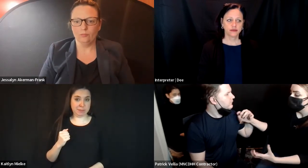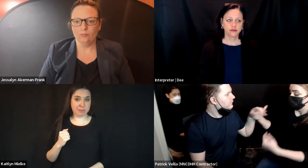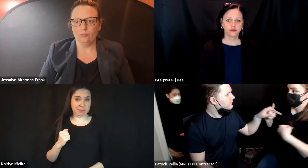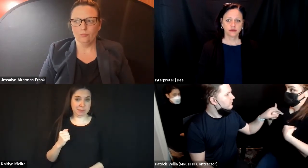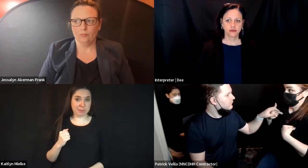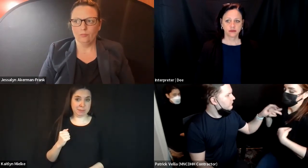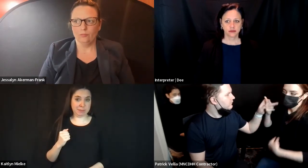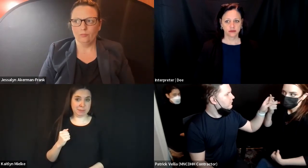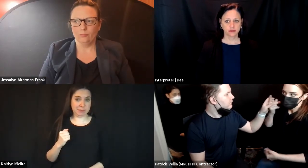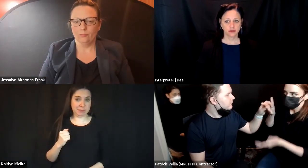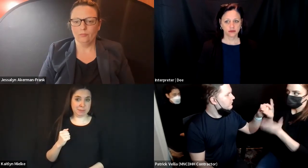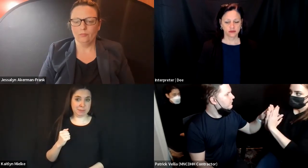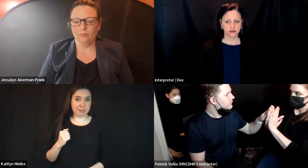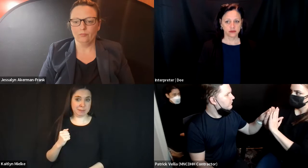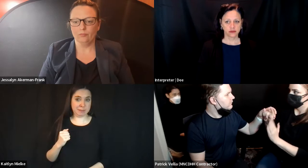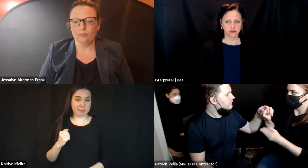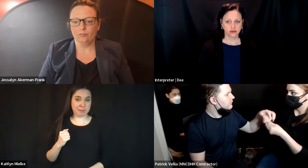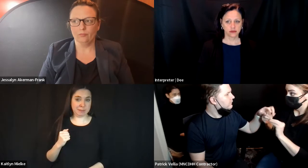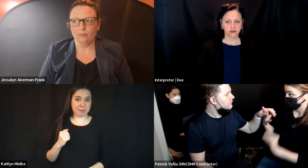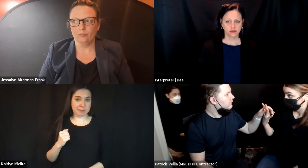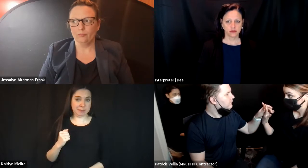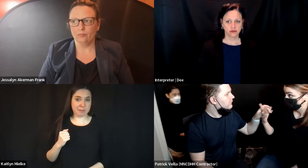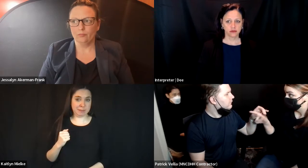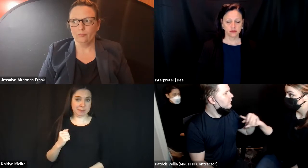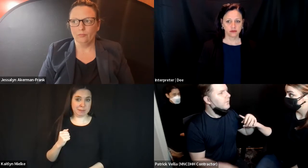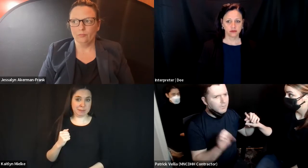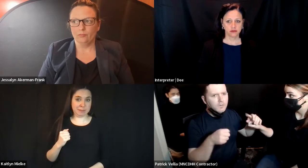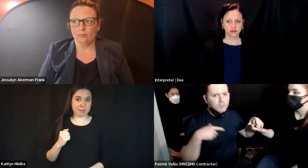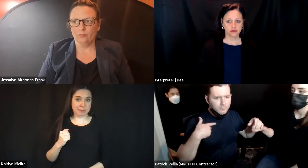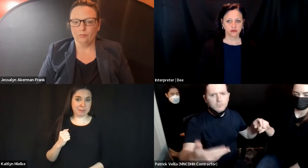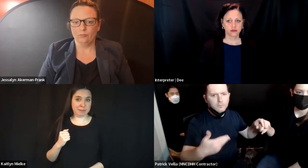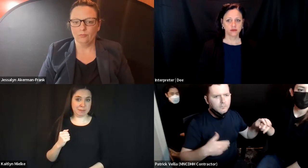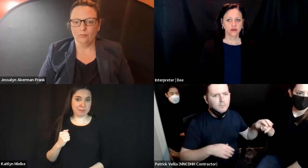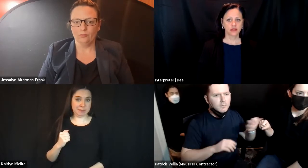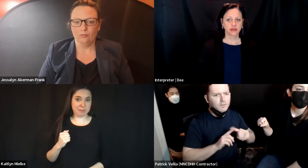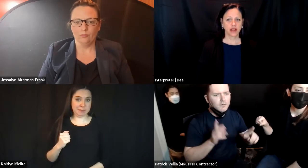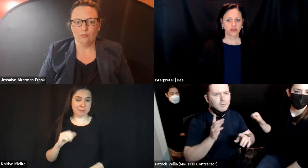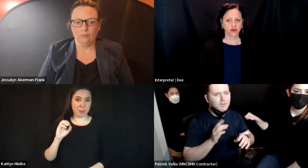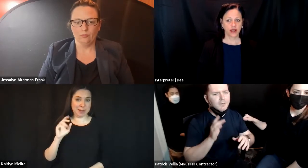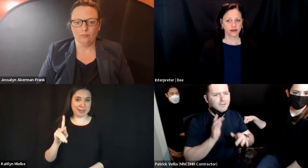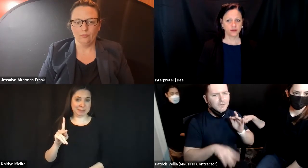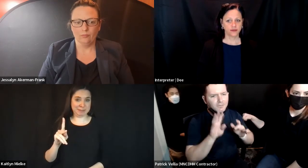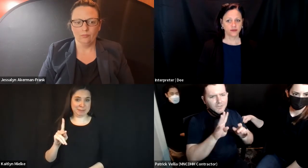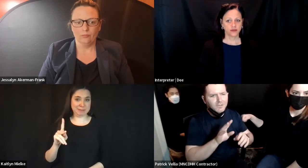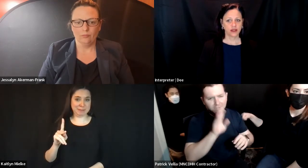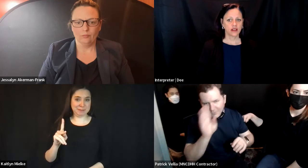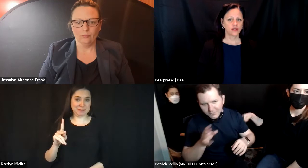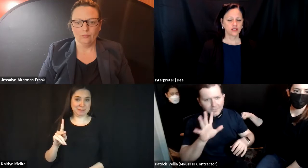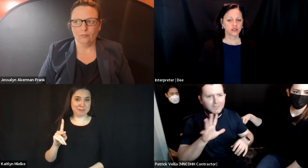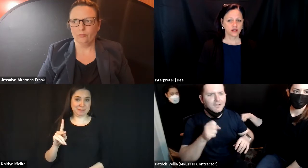Kaitlyn: Patrick, would you like me to ask question number 5?